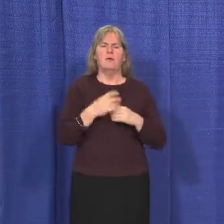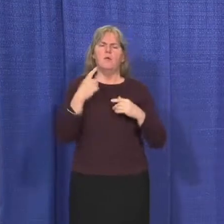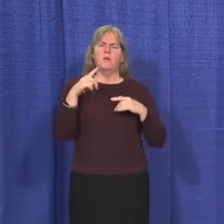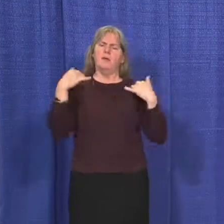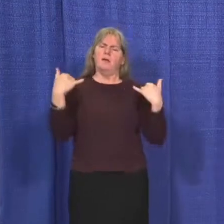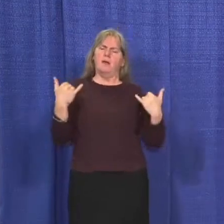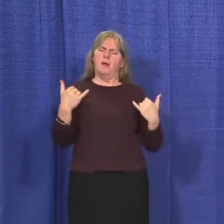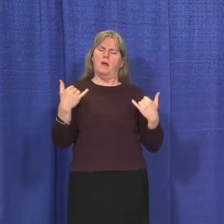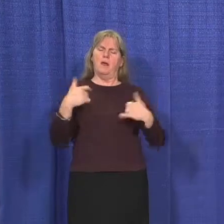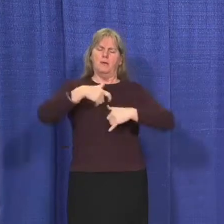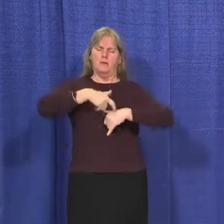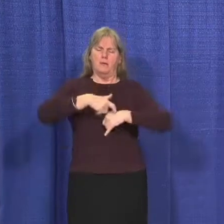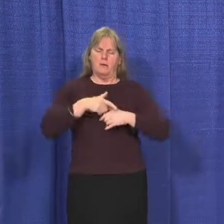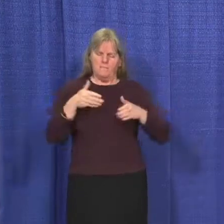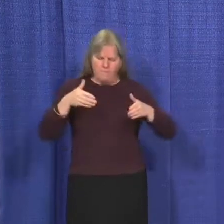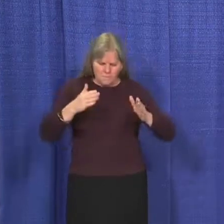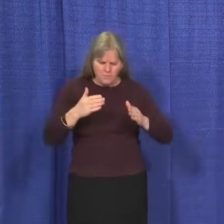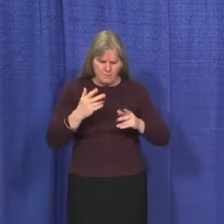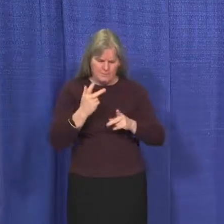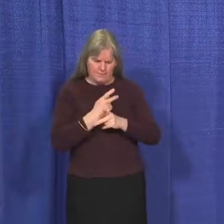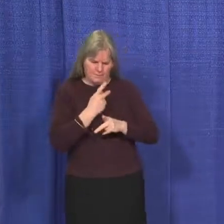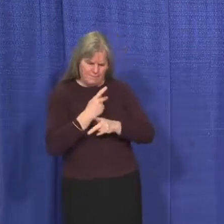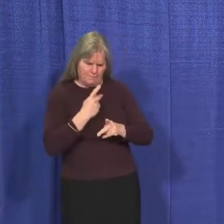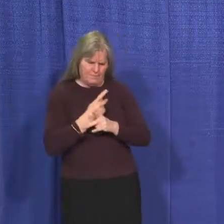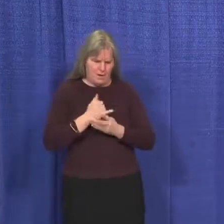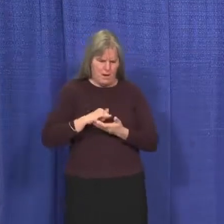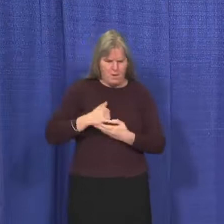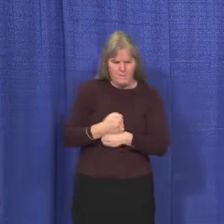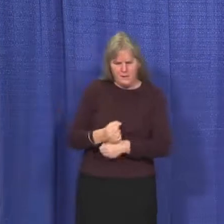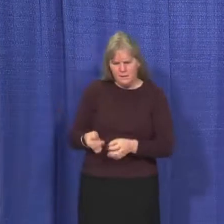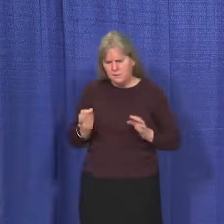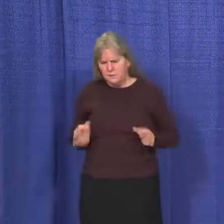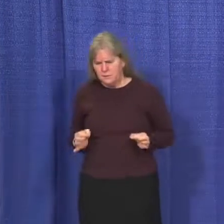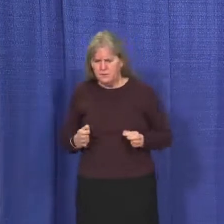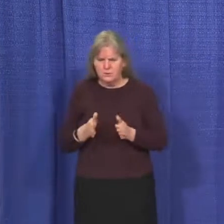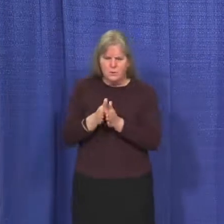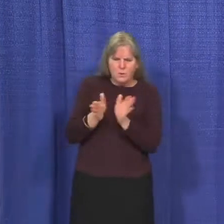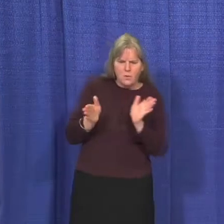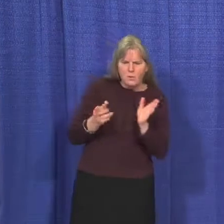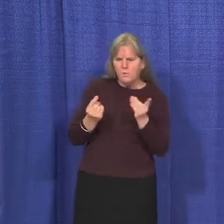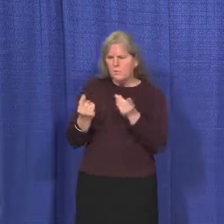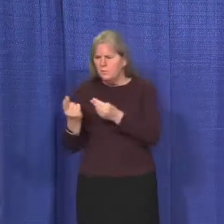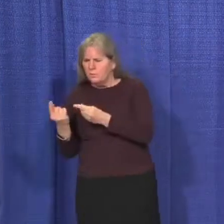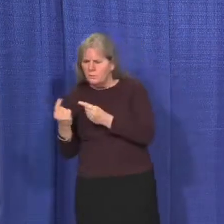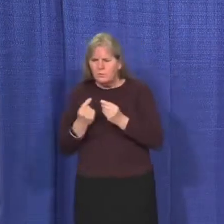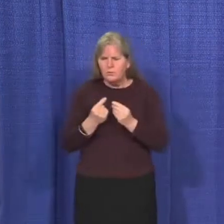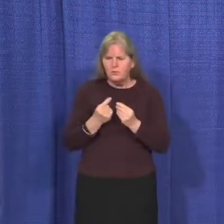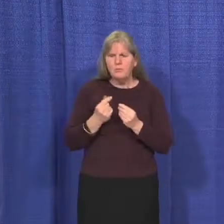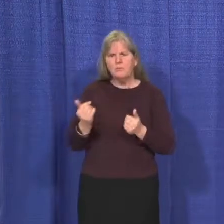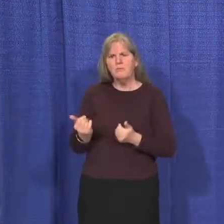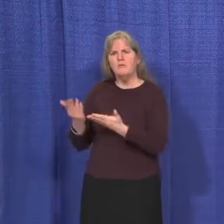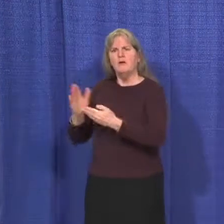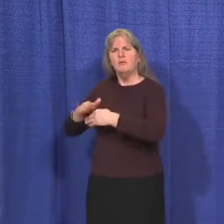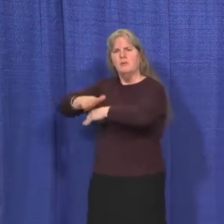We are using this time to put together all the ingredients that will feed into the best public health advice that we can